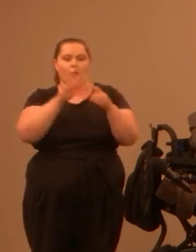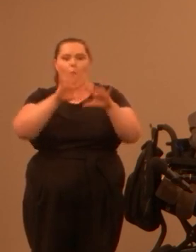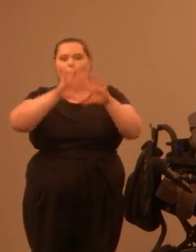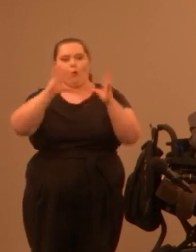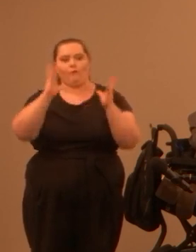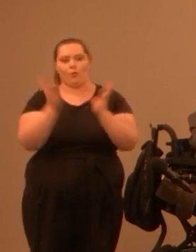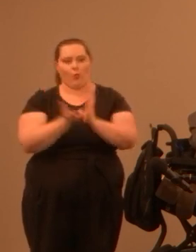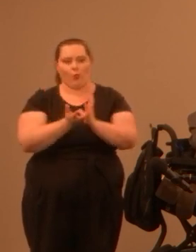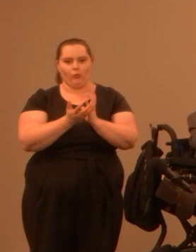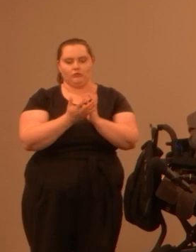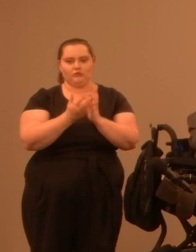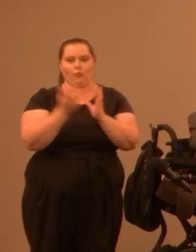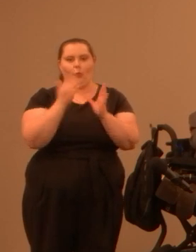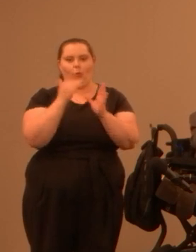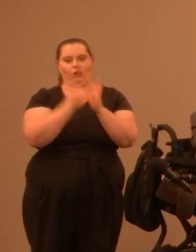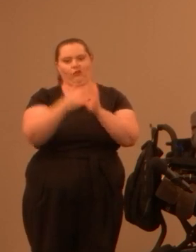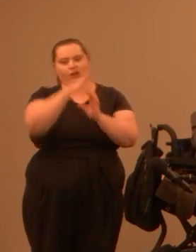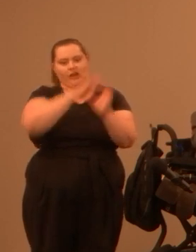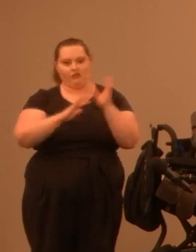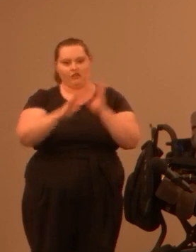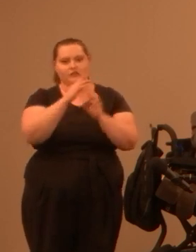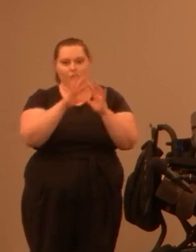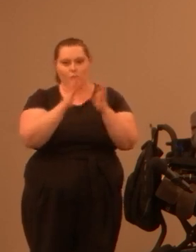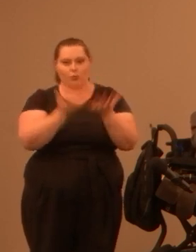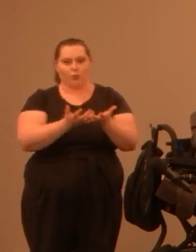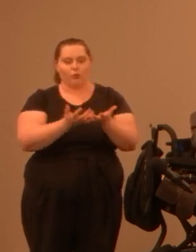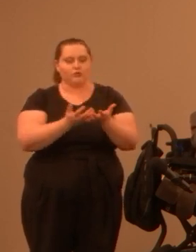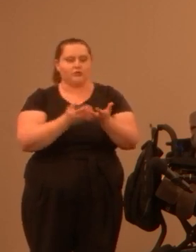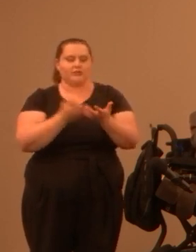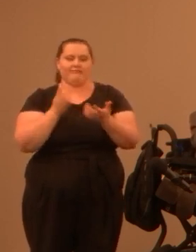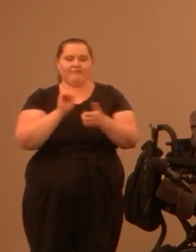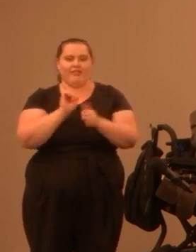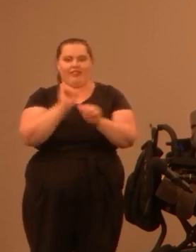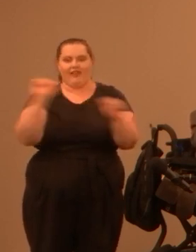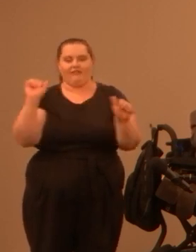all hemispheres, and they have done work that we're all getting the